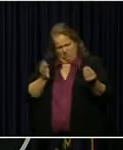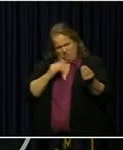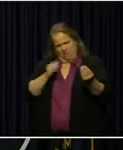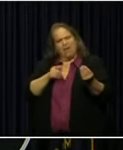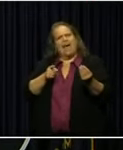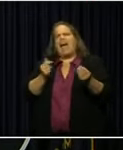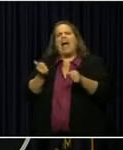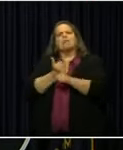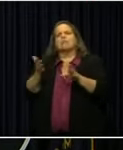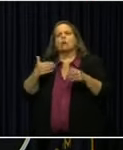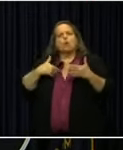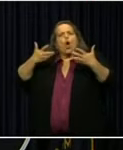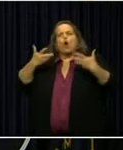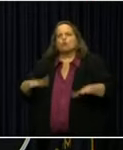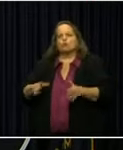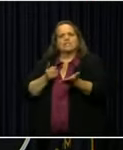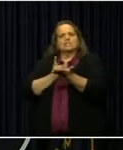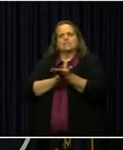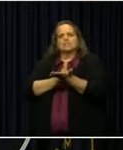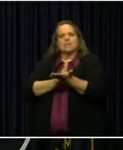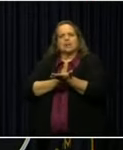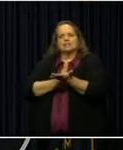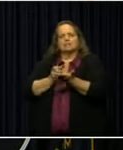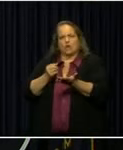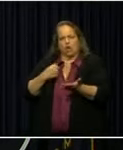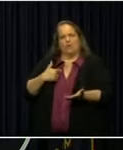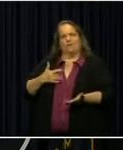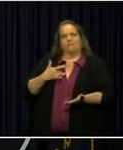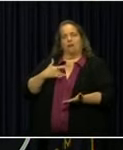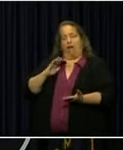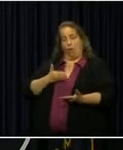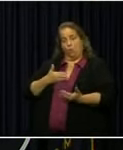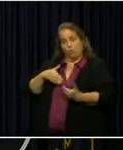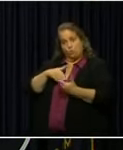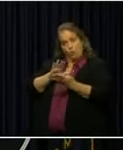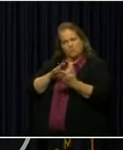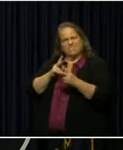THERE ARE A COUPLE -- NOW, THIS